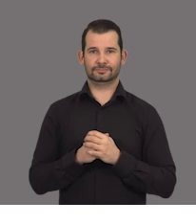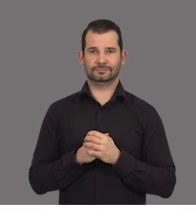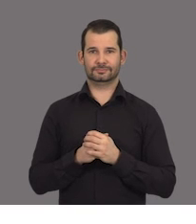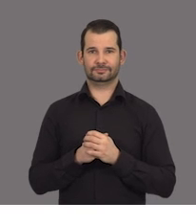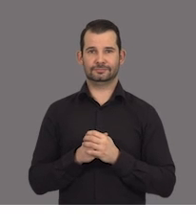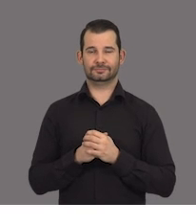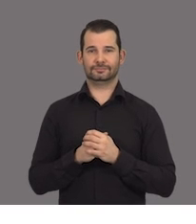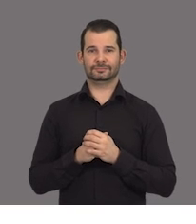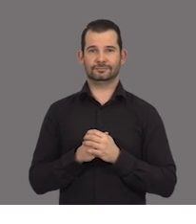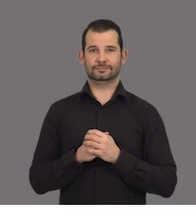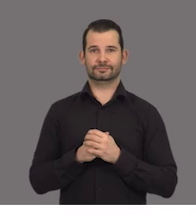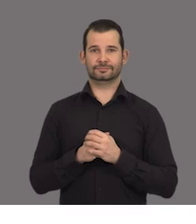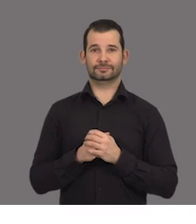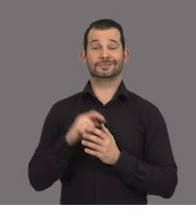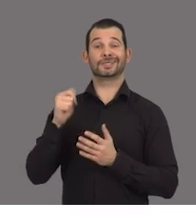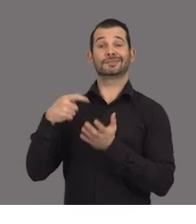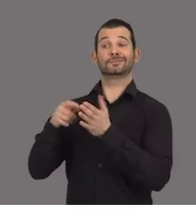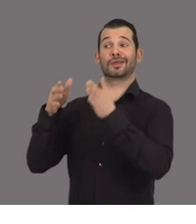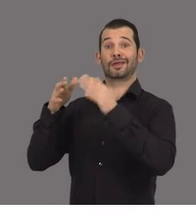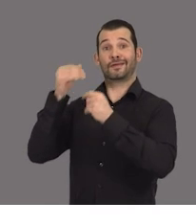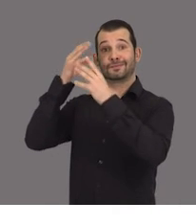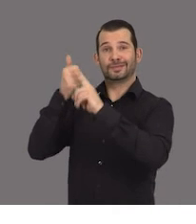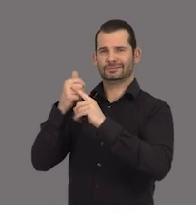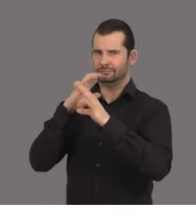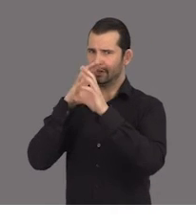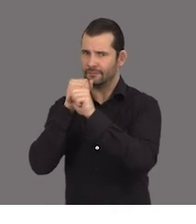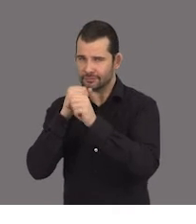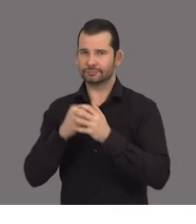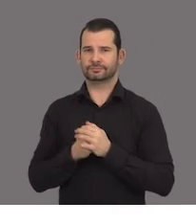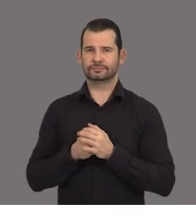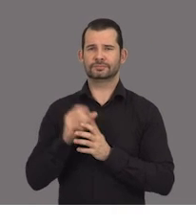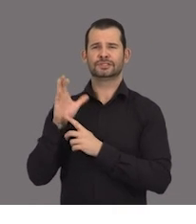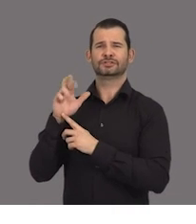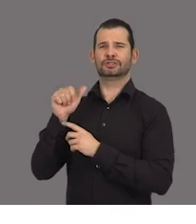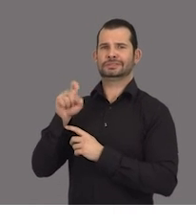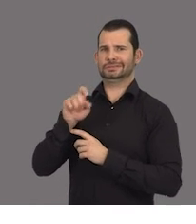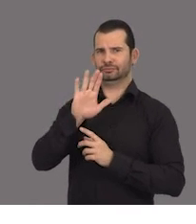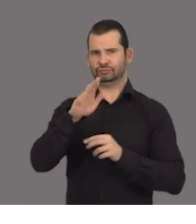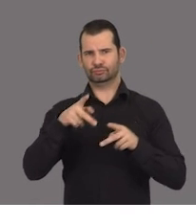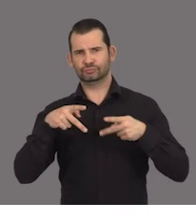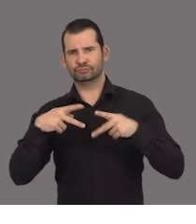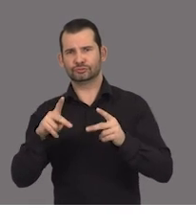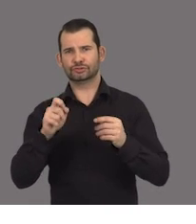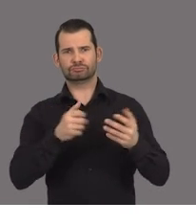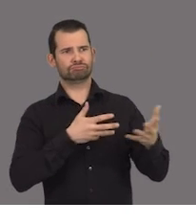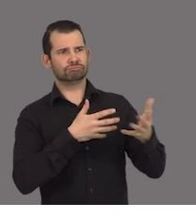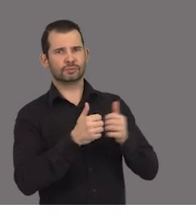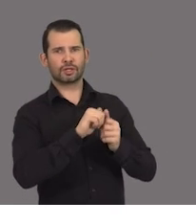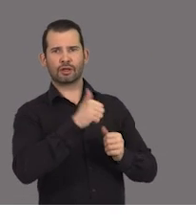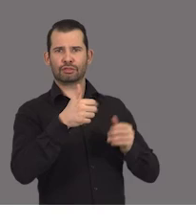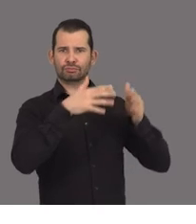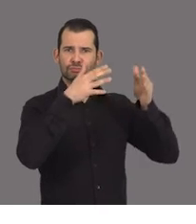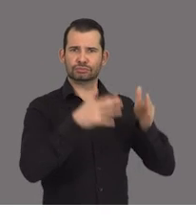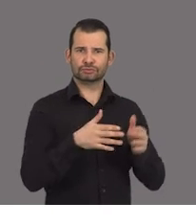Taxpayer information is confidential. The CRA needs your permission to deal with another person, such as a family